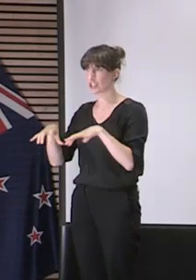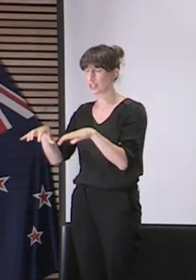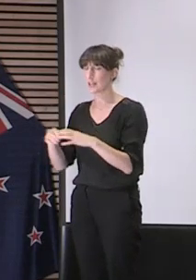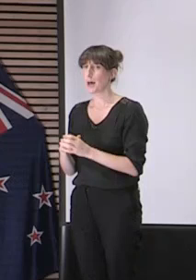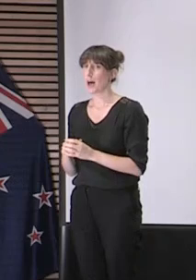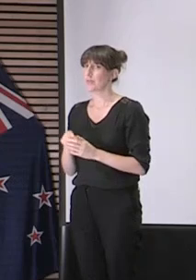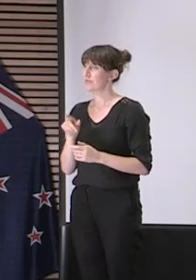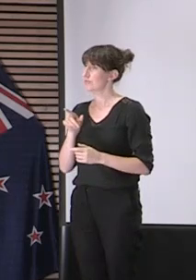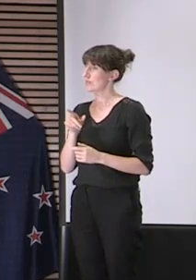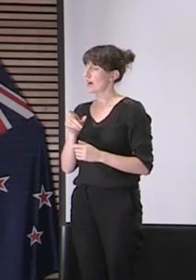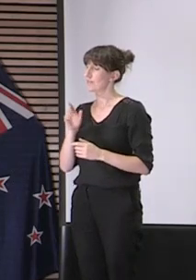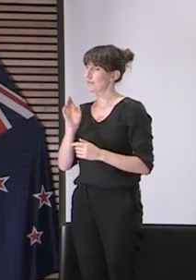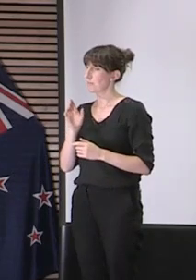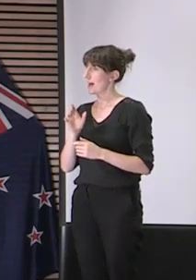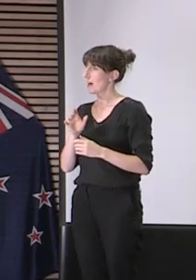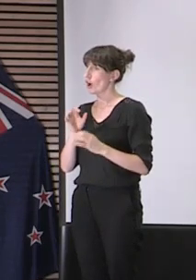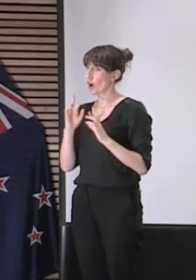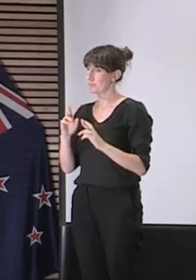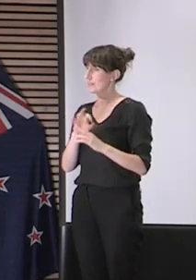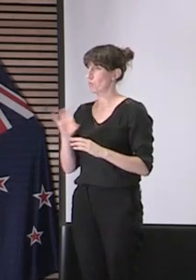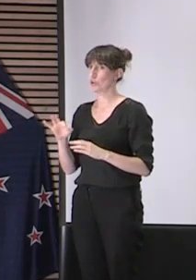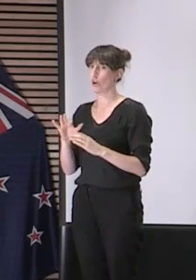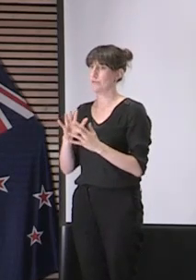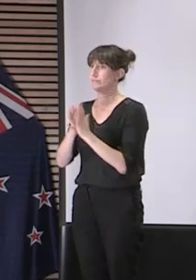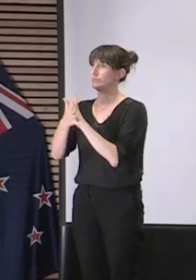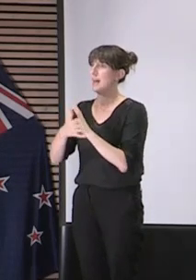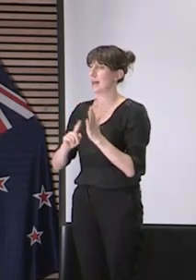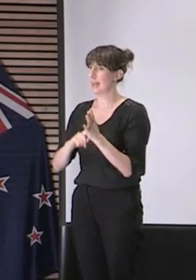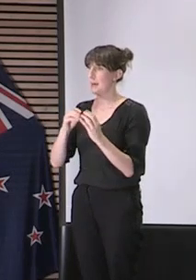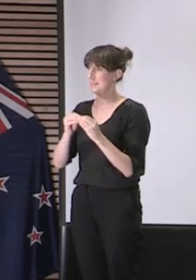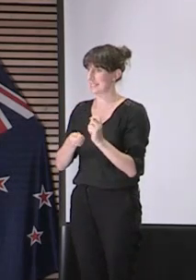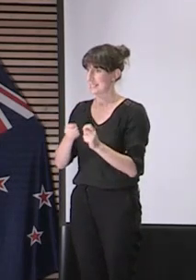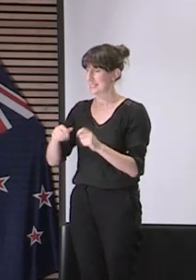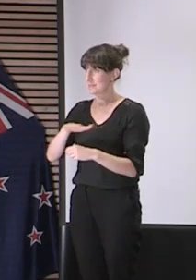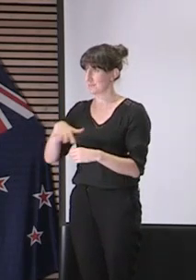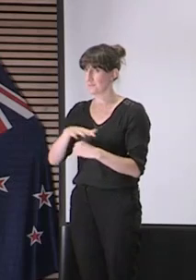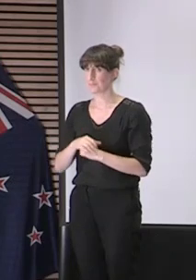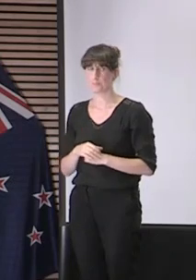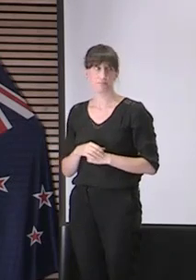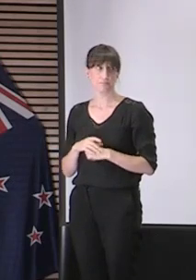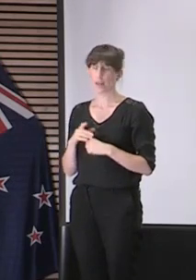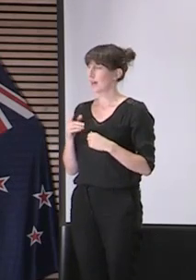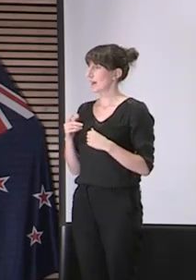action we had confirmation that would not affect our